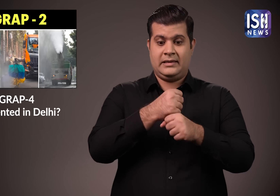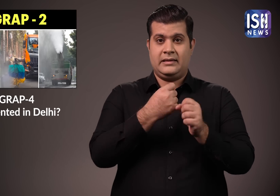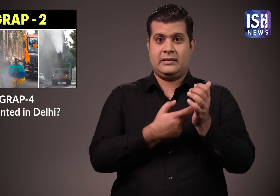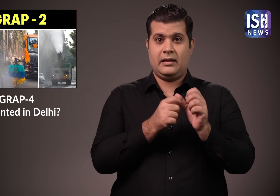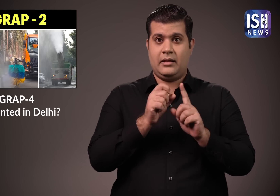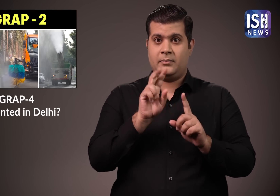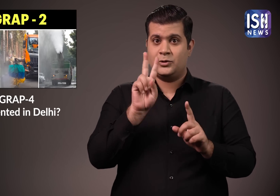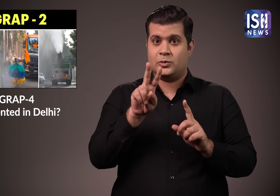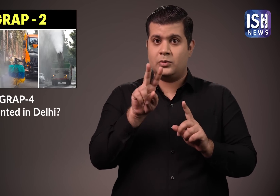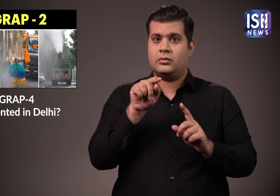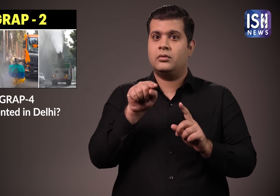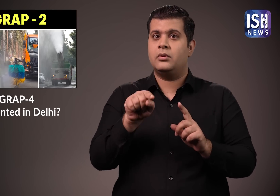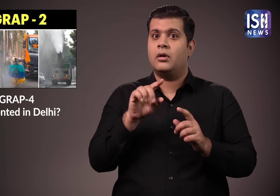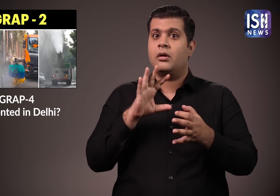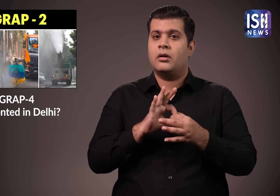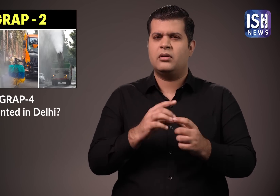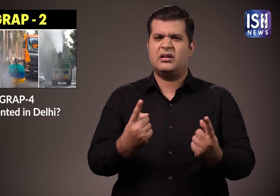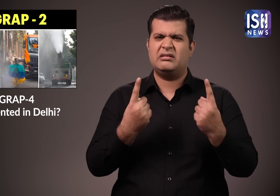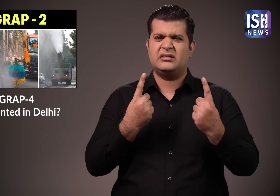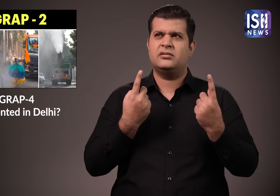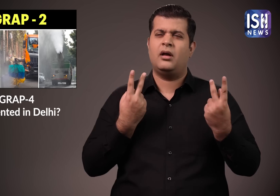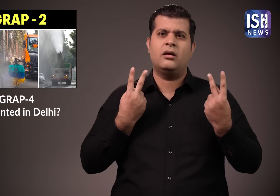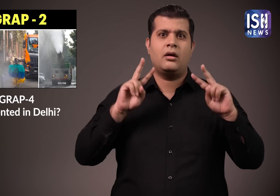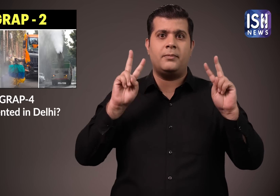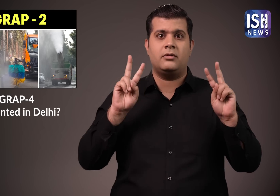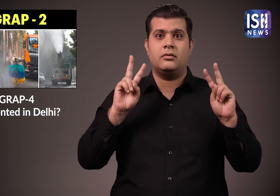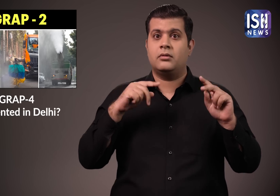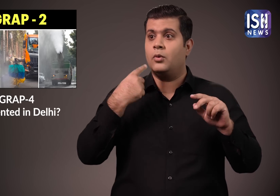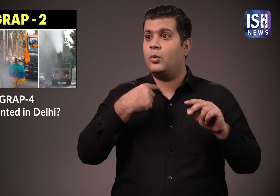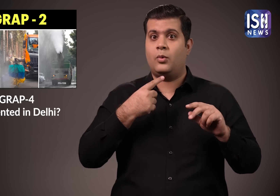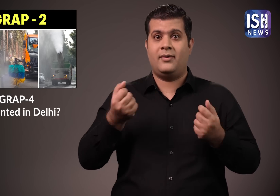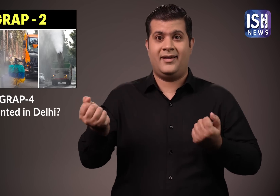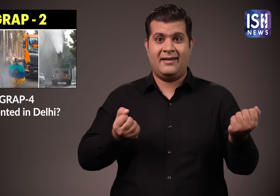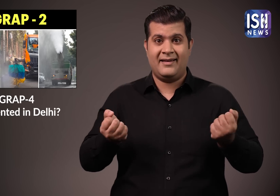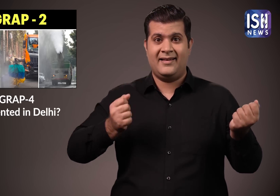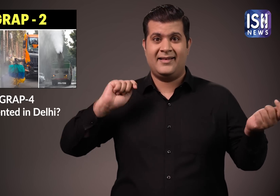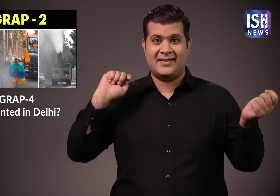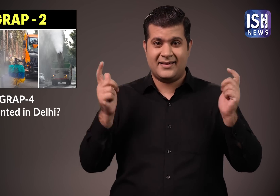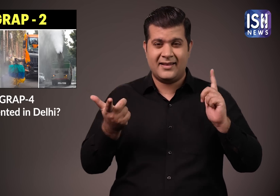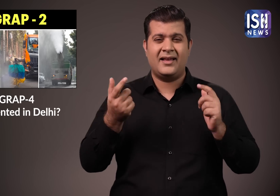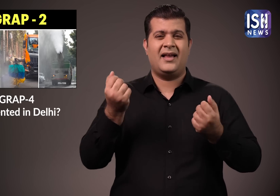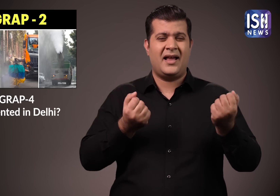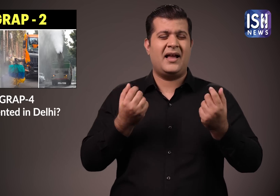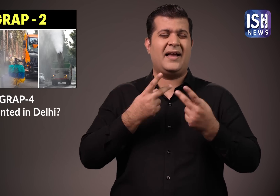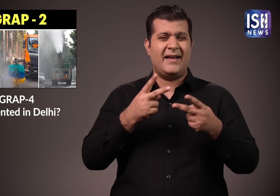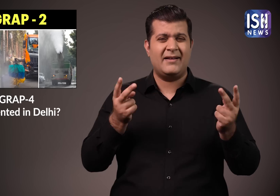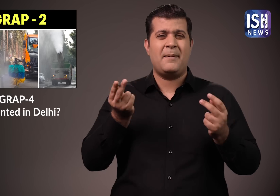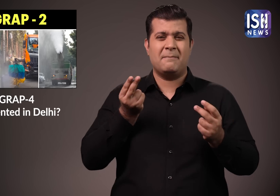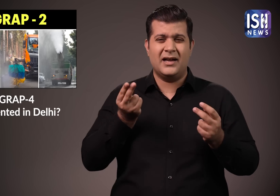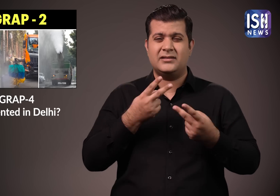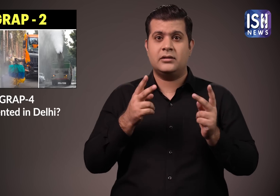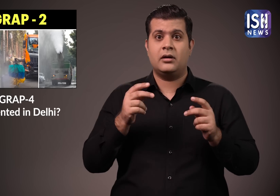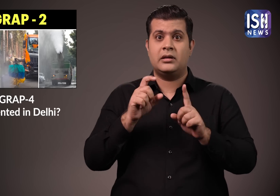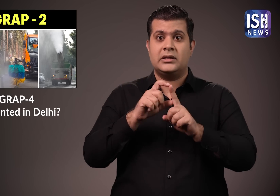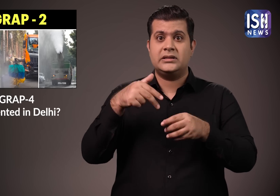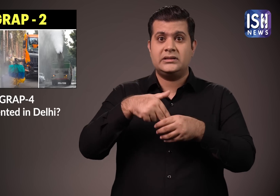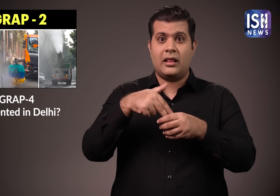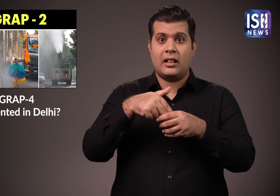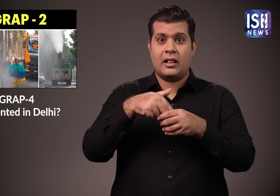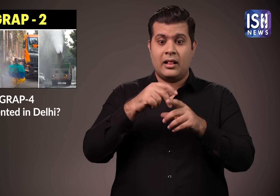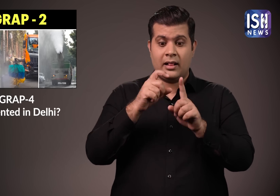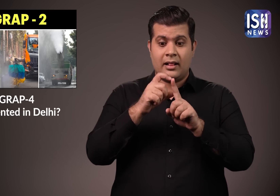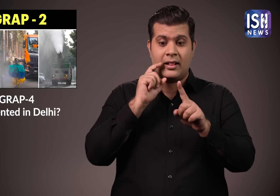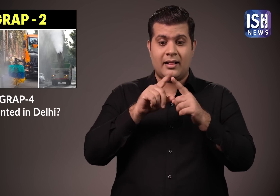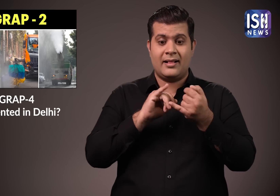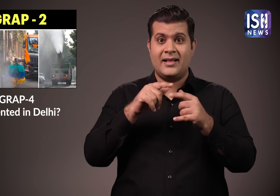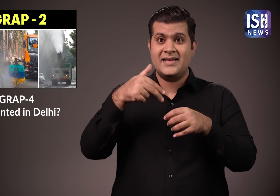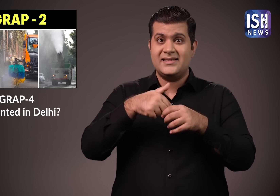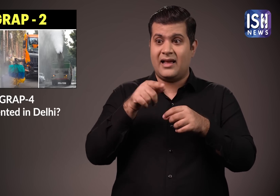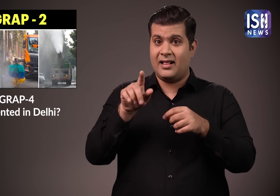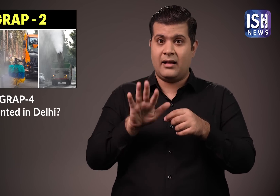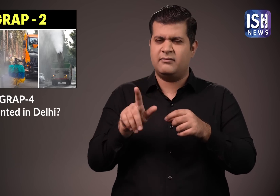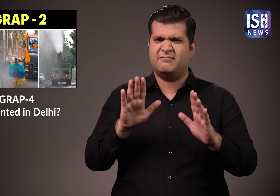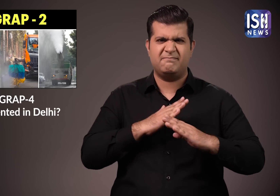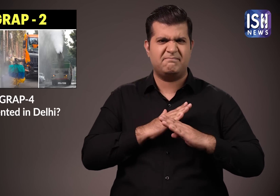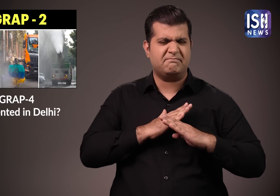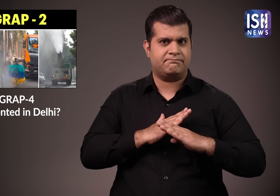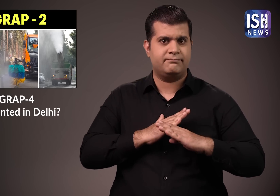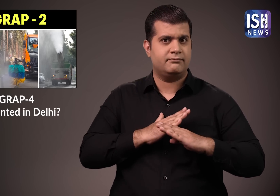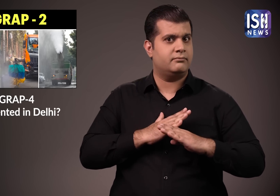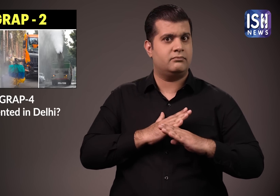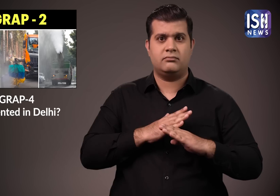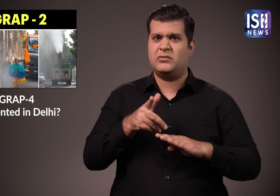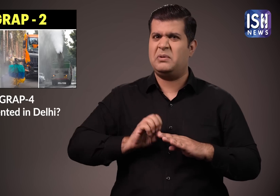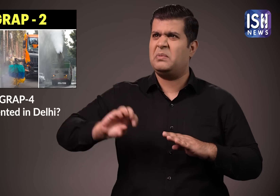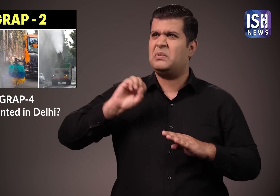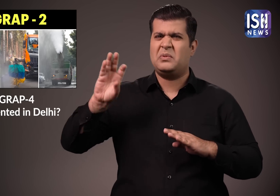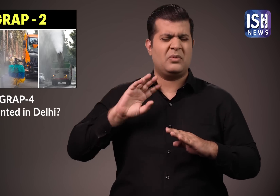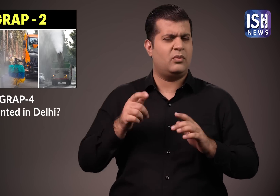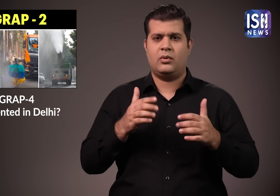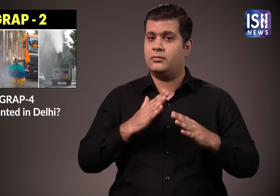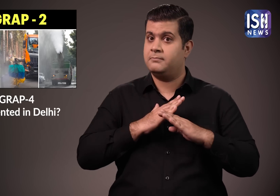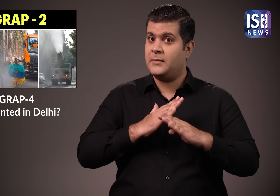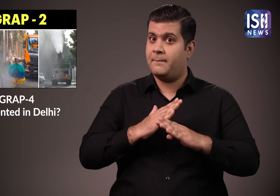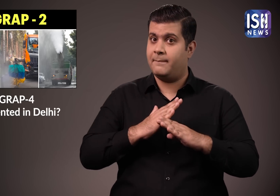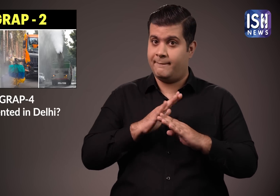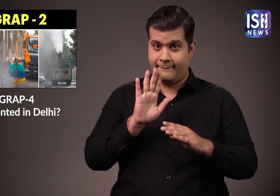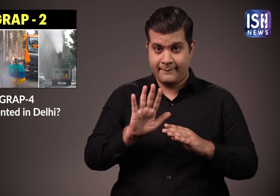GRAP-2 involves restrictions on diesel operated vehicles like bus, trucks, etc.